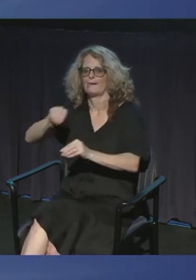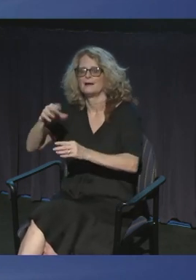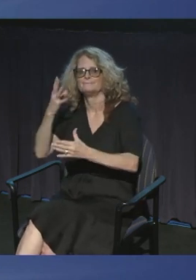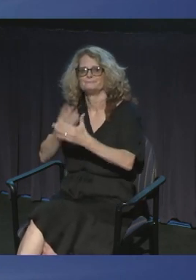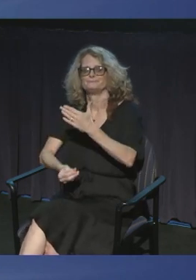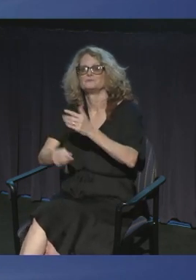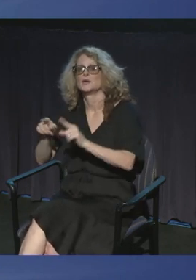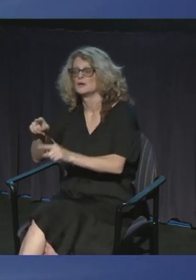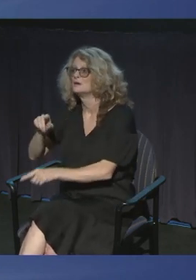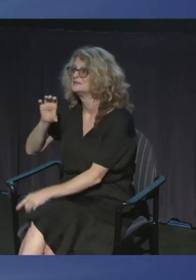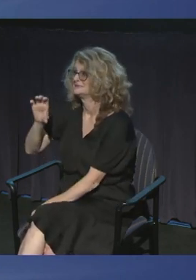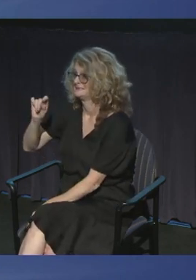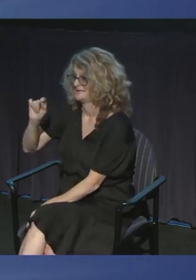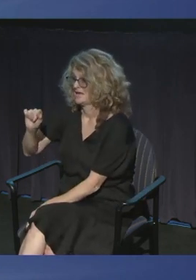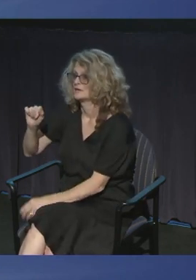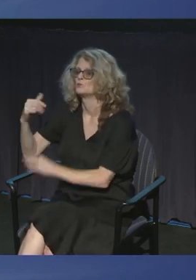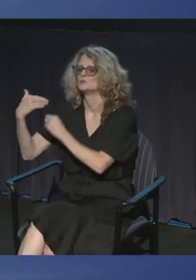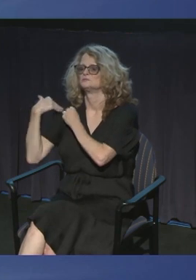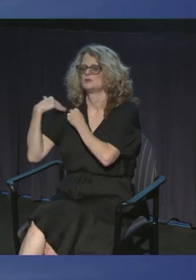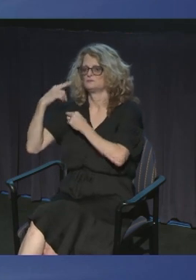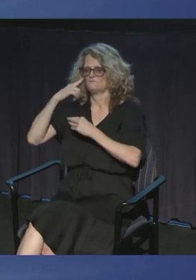RESPONSIBLE FOR TRANSCRIPTION